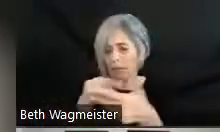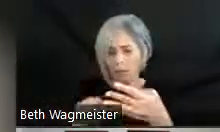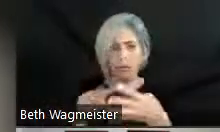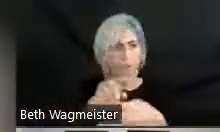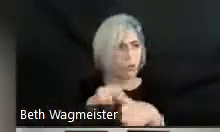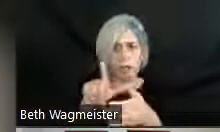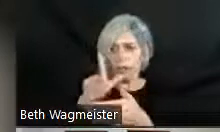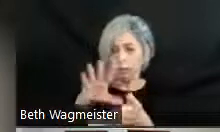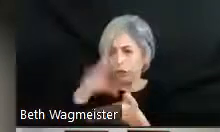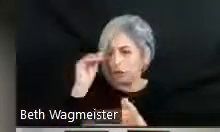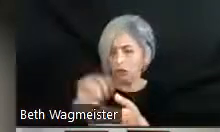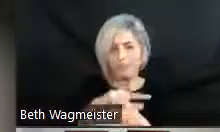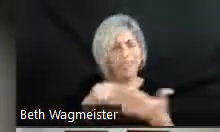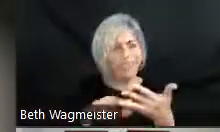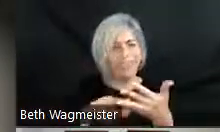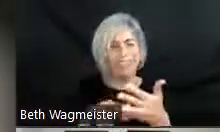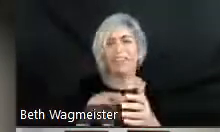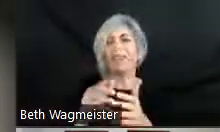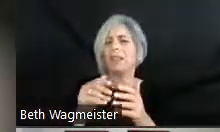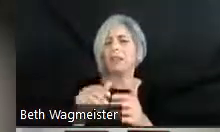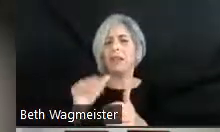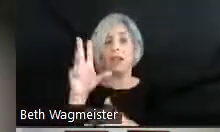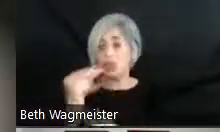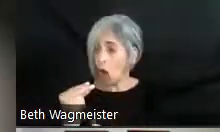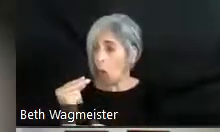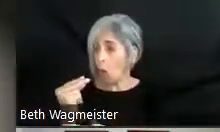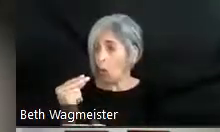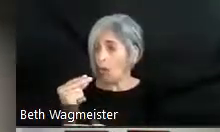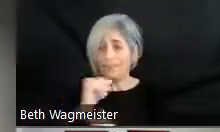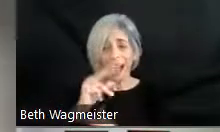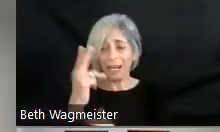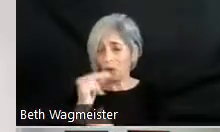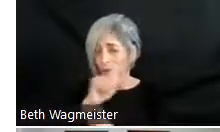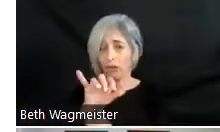and learns and things like that. Because a no is not a no forever, just a no for now.